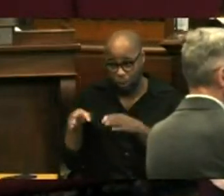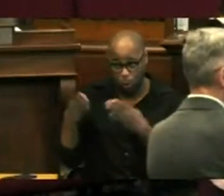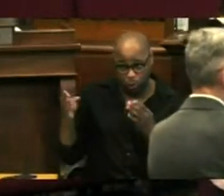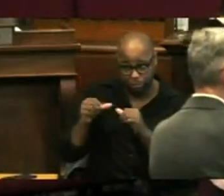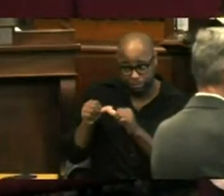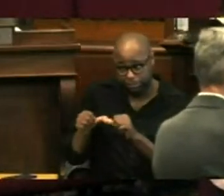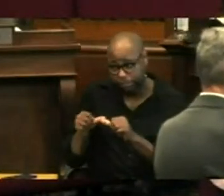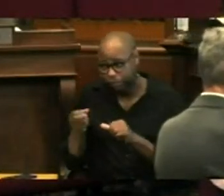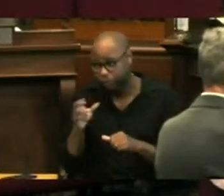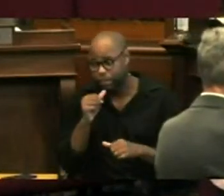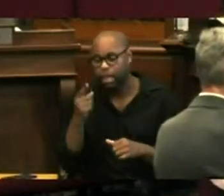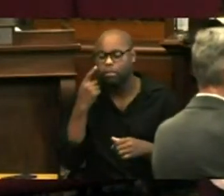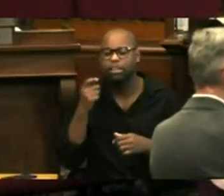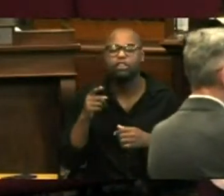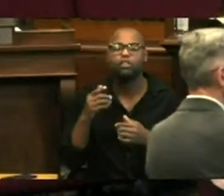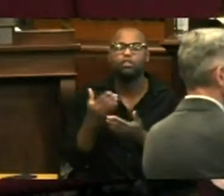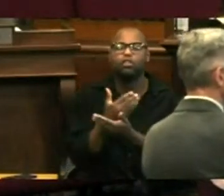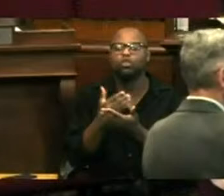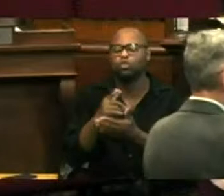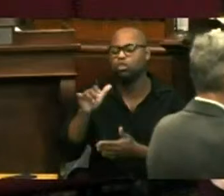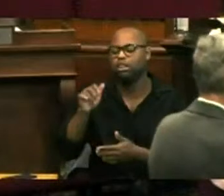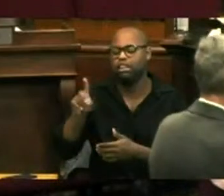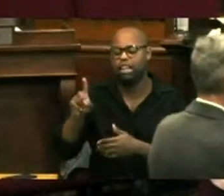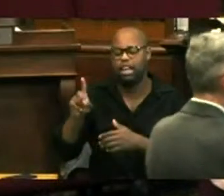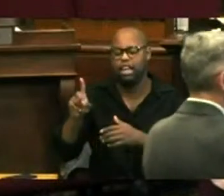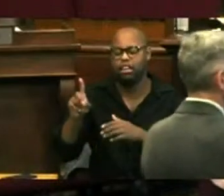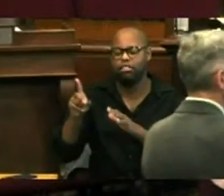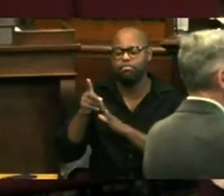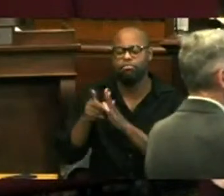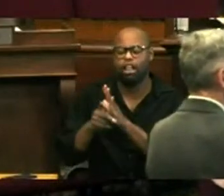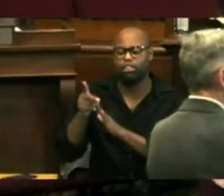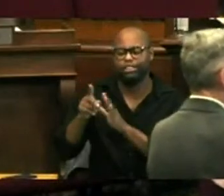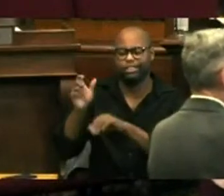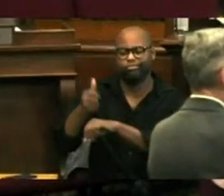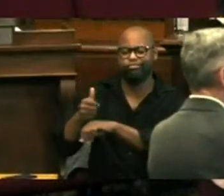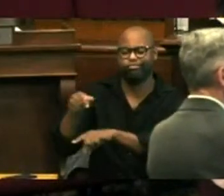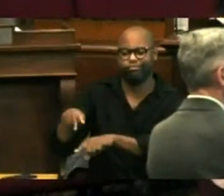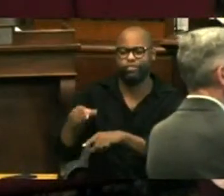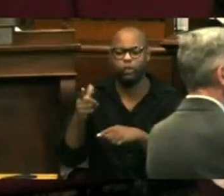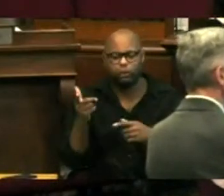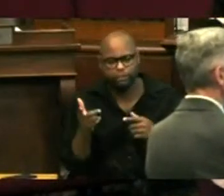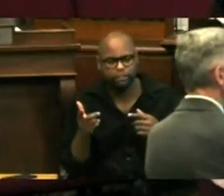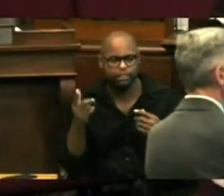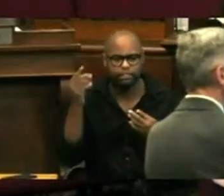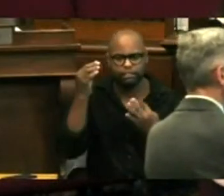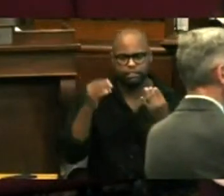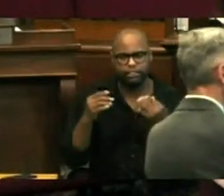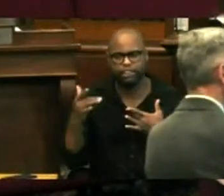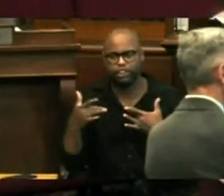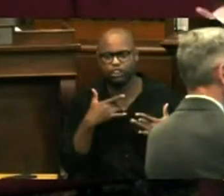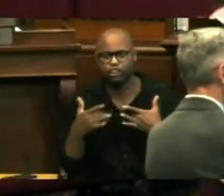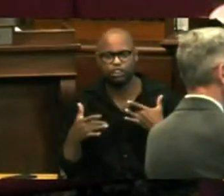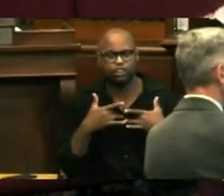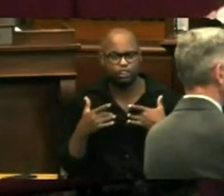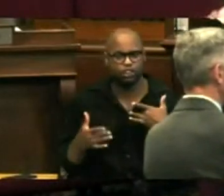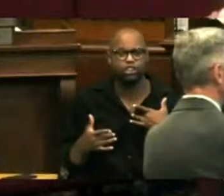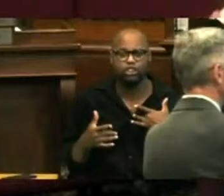reconsidering having that one be open because of the new lead